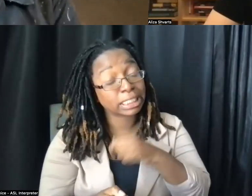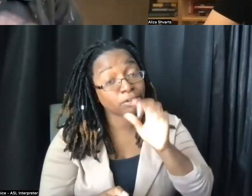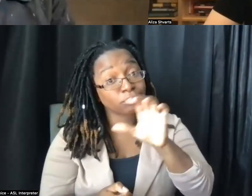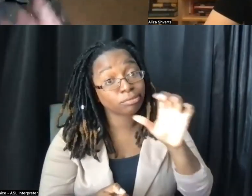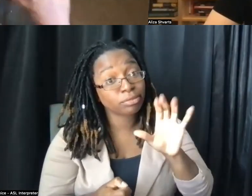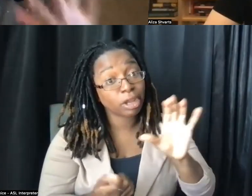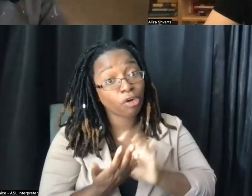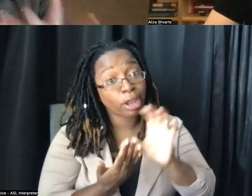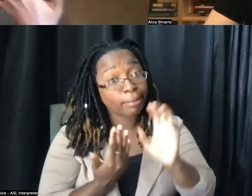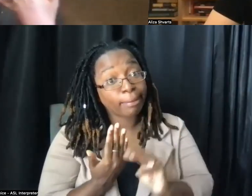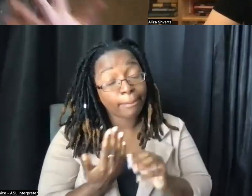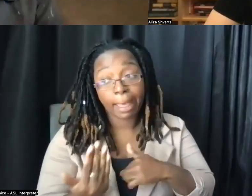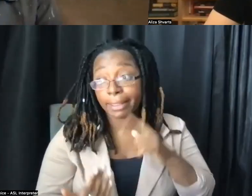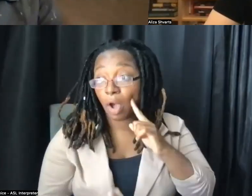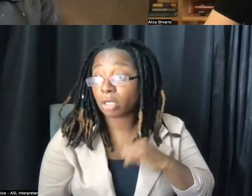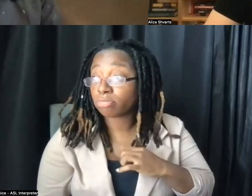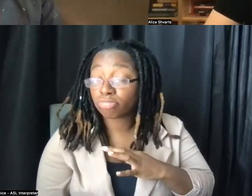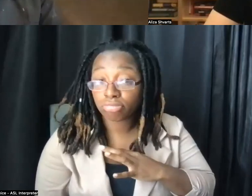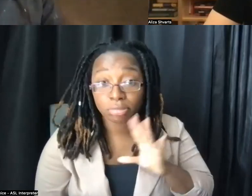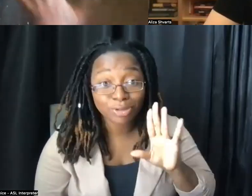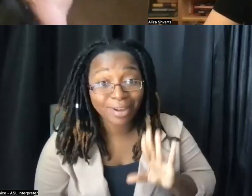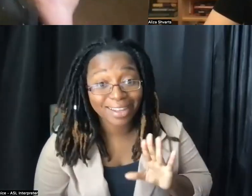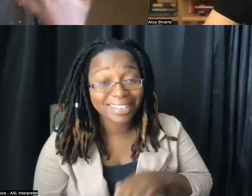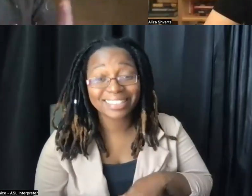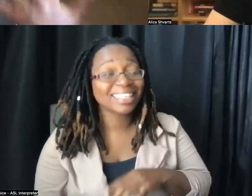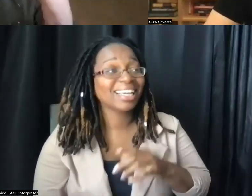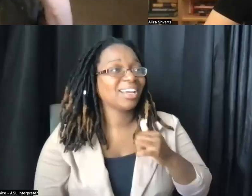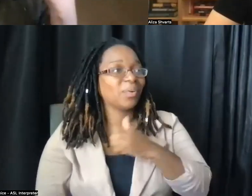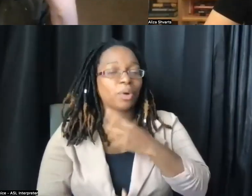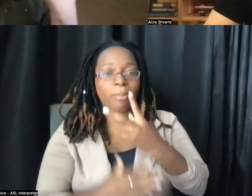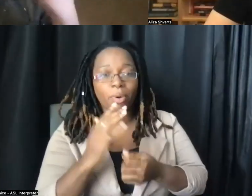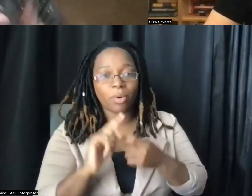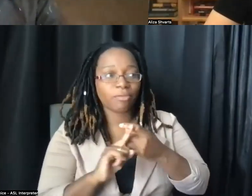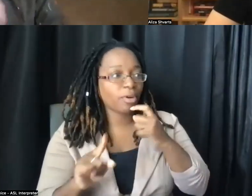and I was genuinely very interested in Creative Capital and I think it is great,